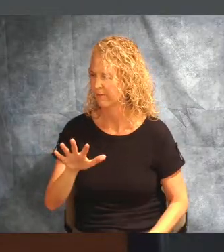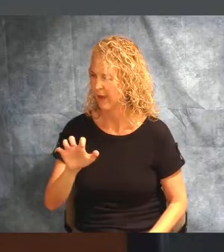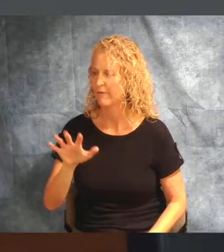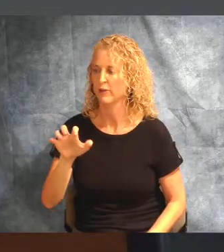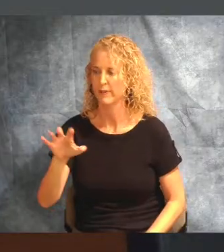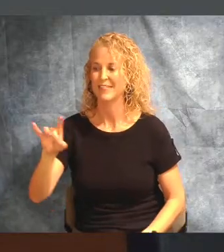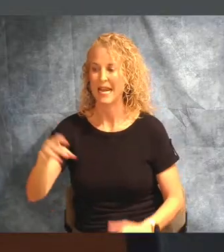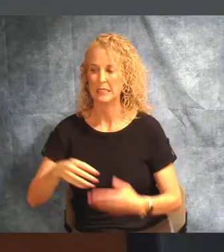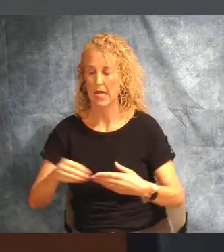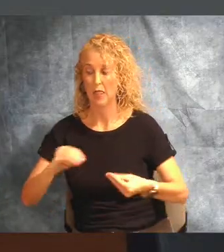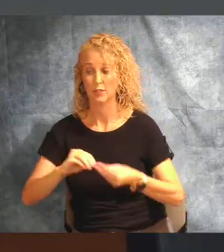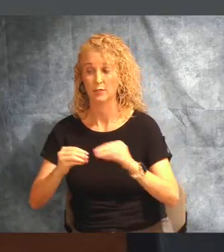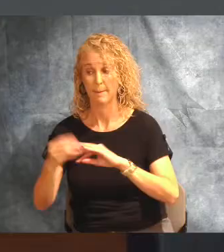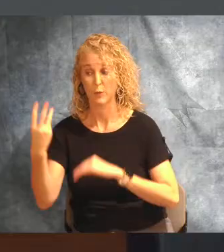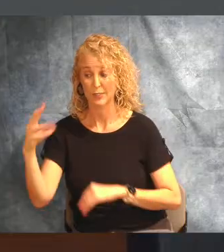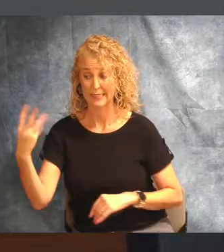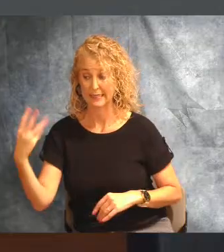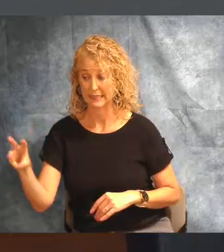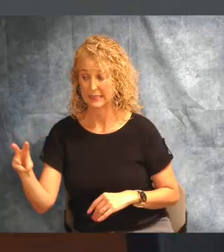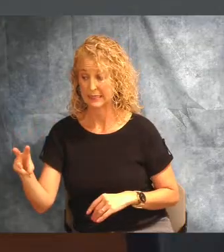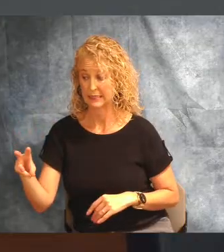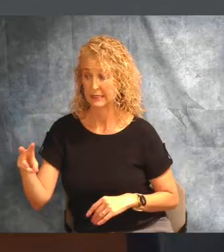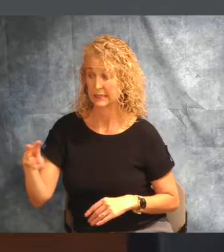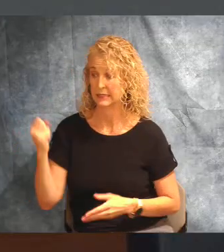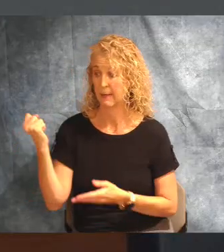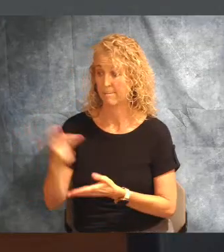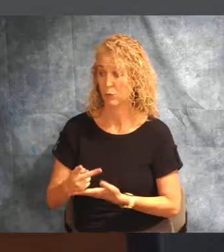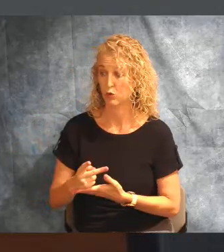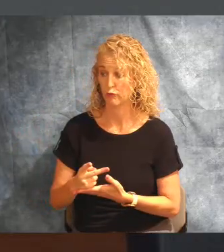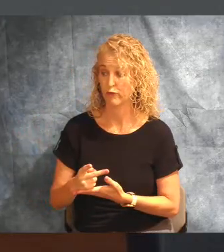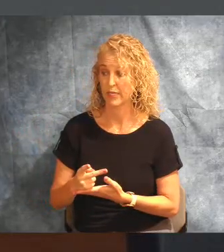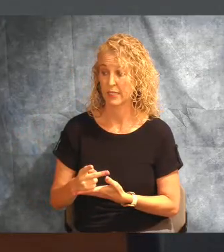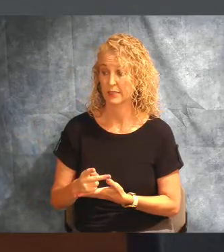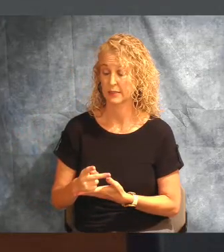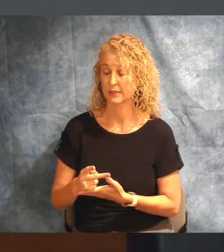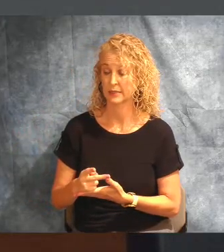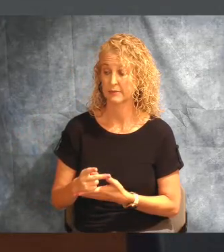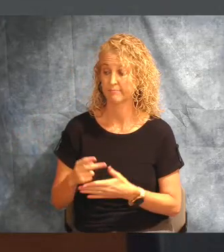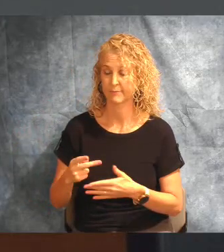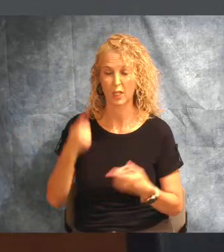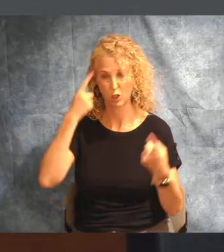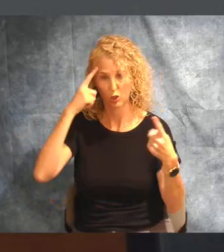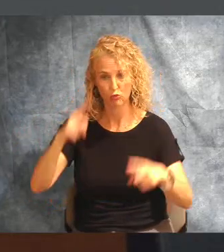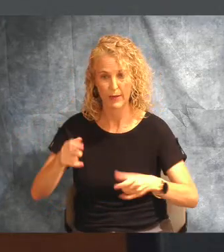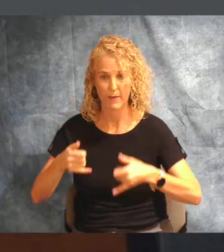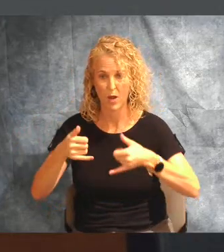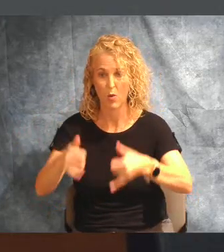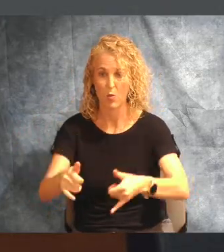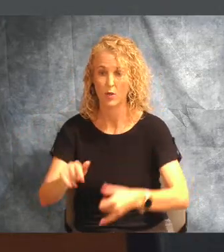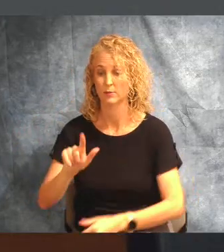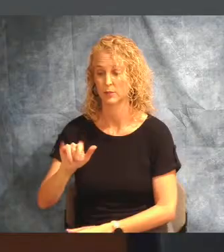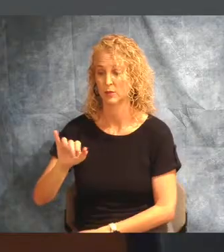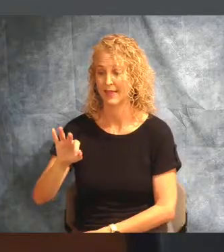Item number 16 uh authorizing the award of an agreement between Lifespan and the